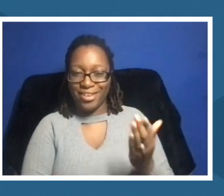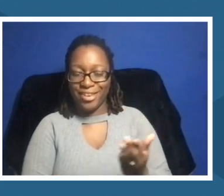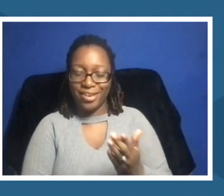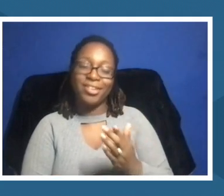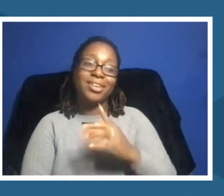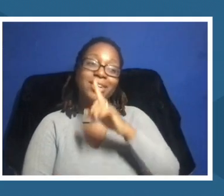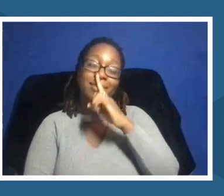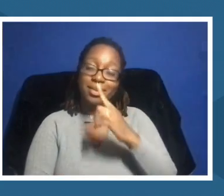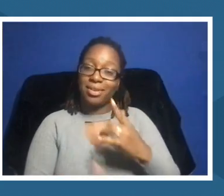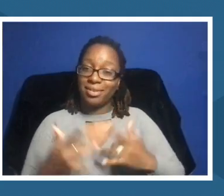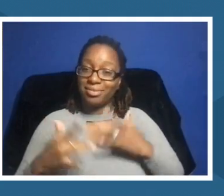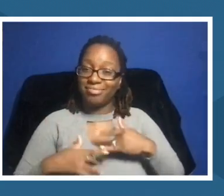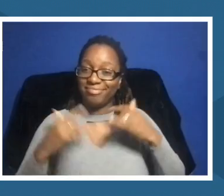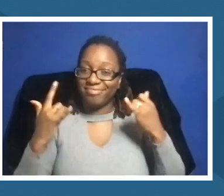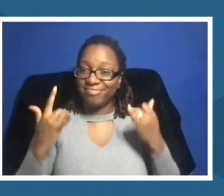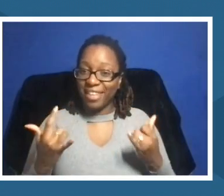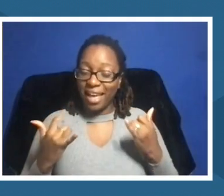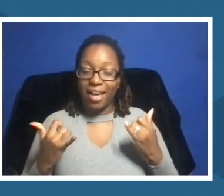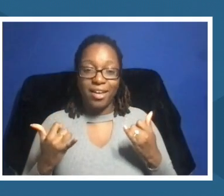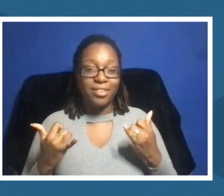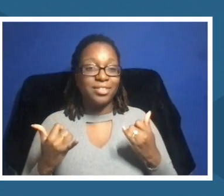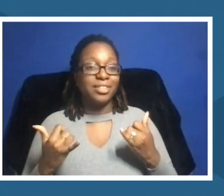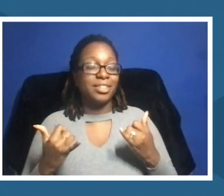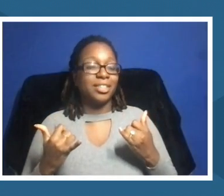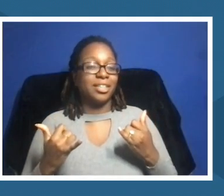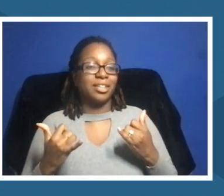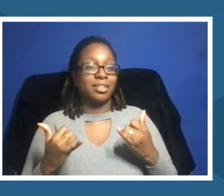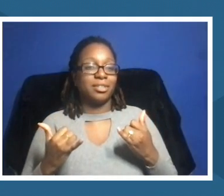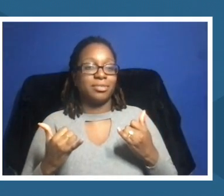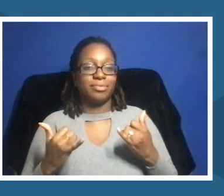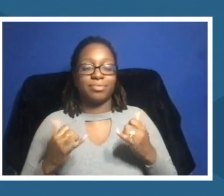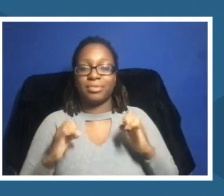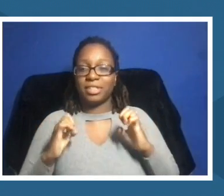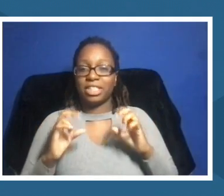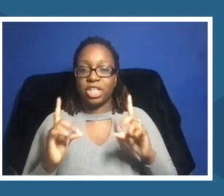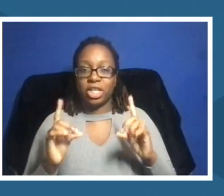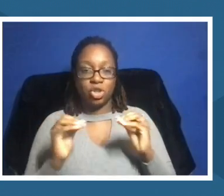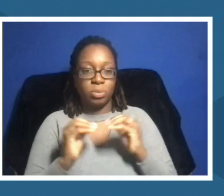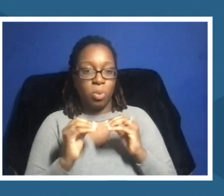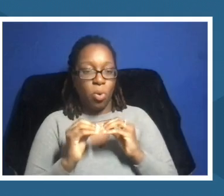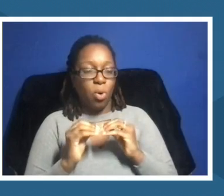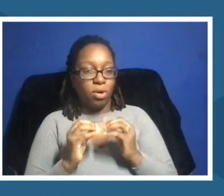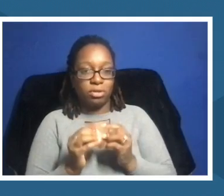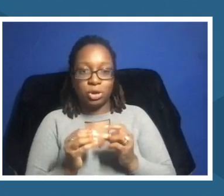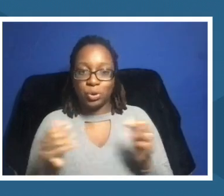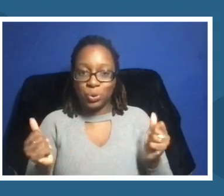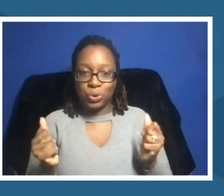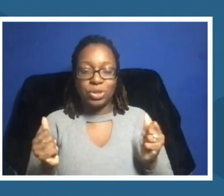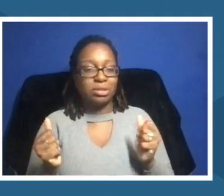as education is being um propelled as more of a solution i'm very excited to